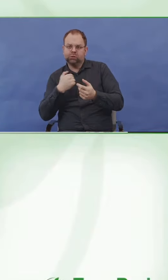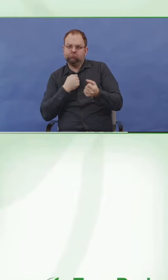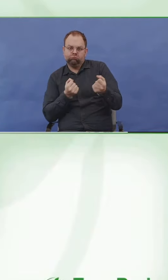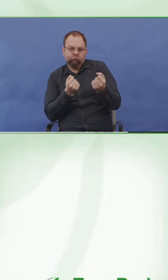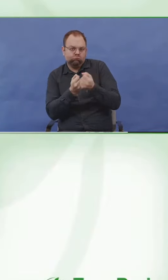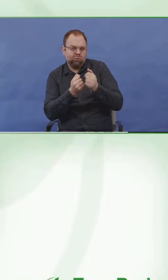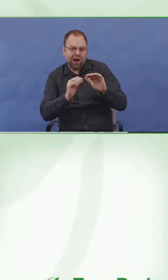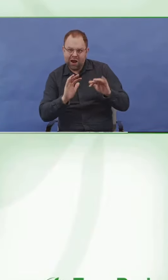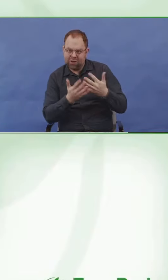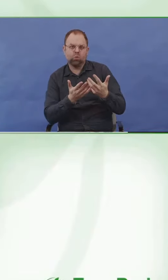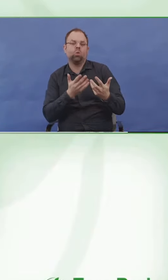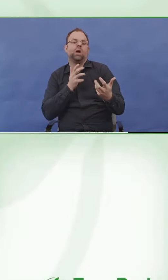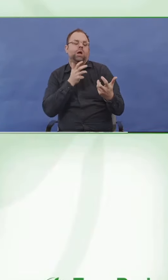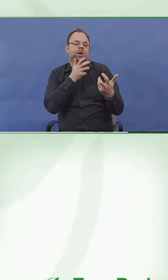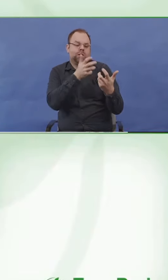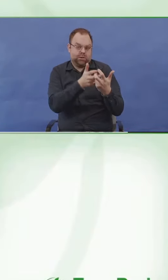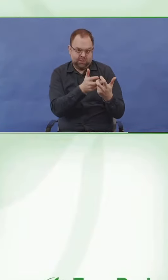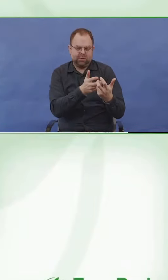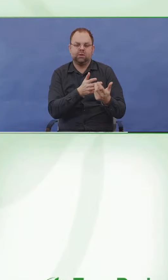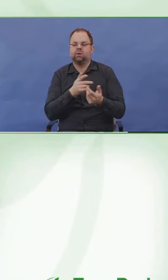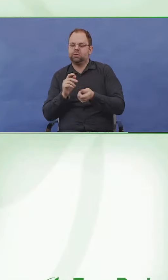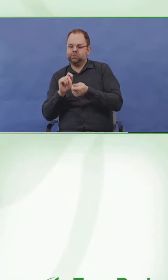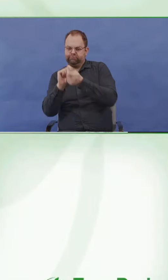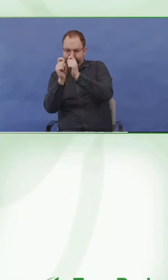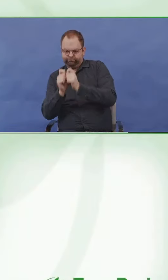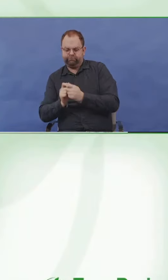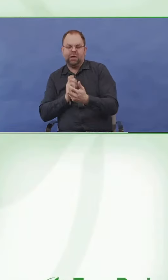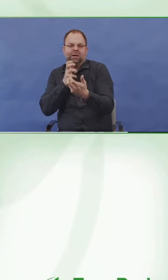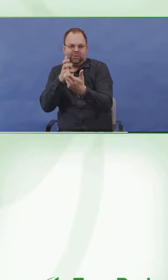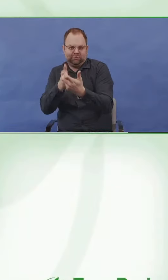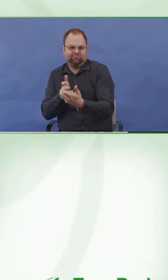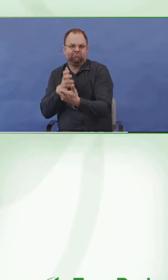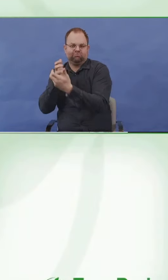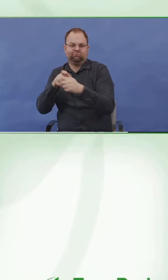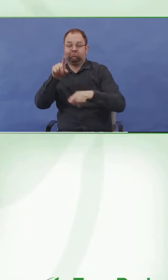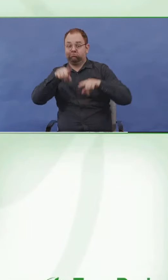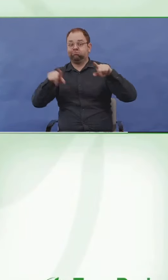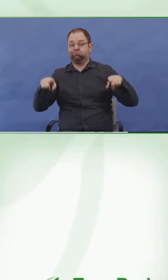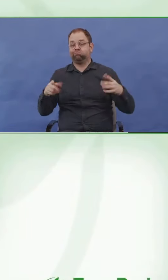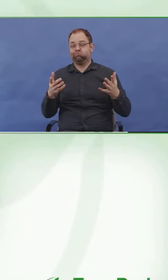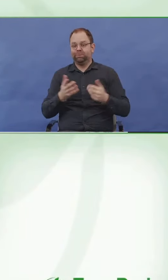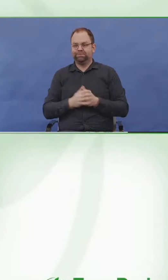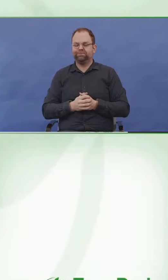Thank you very much, thank you for the interesting discussion.